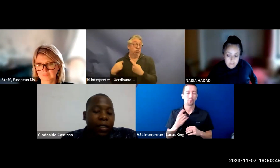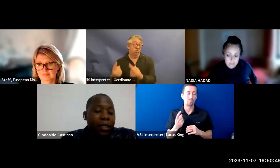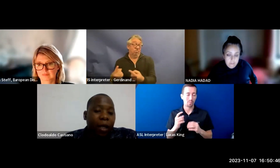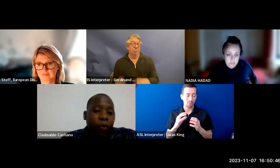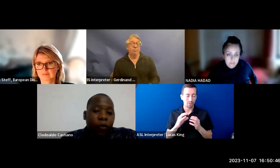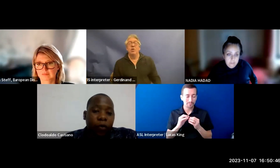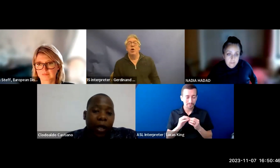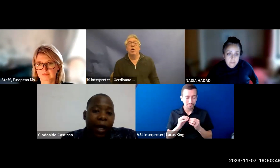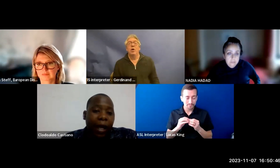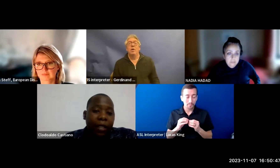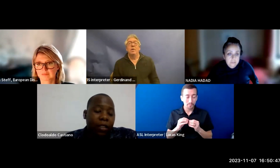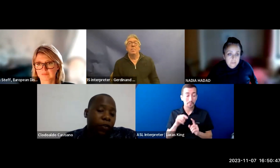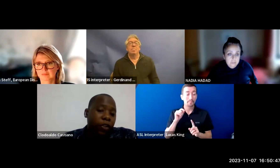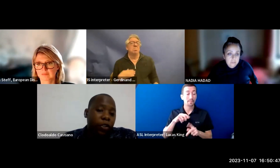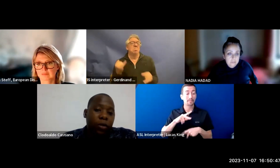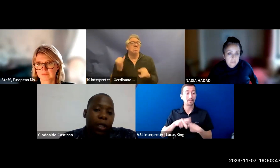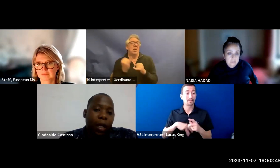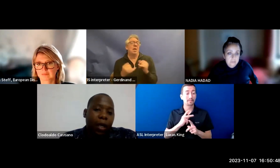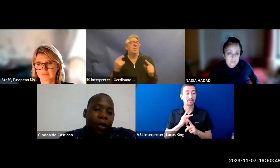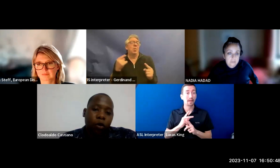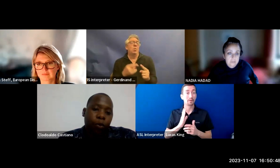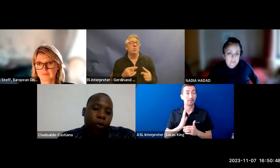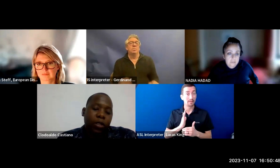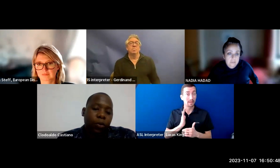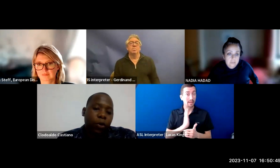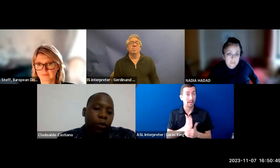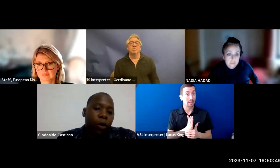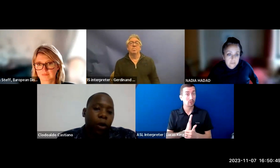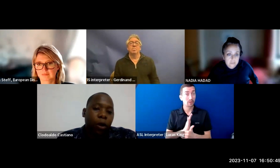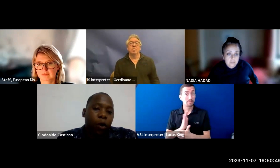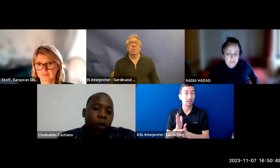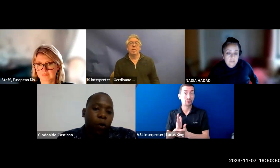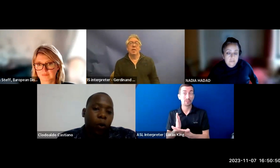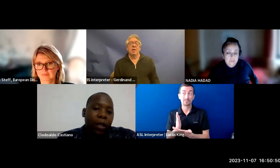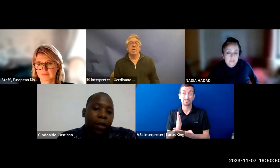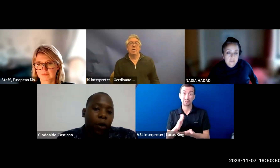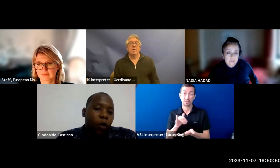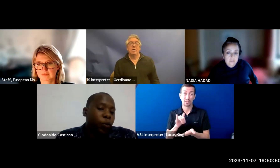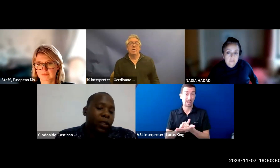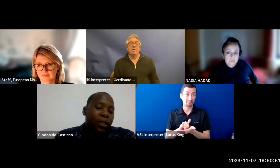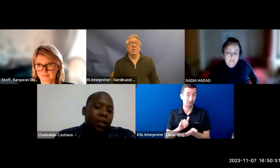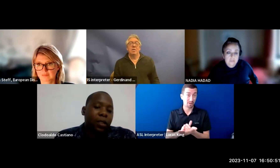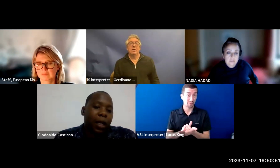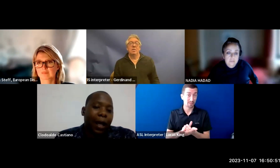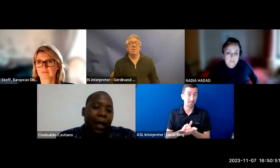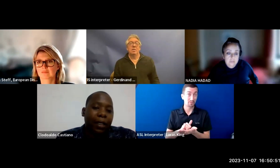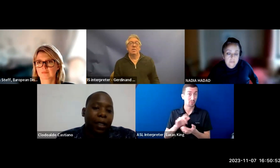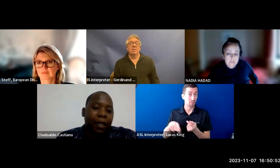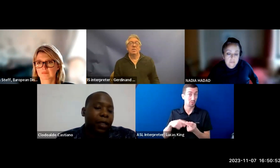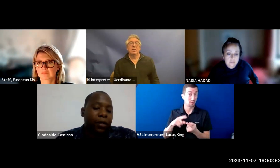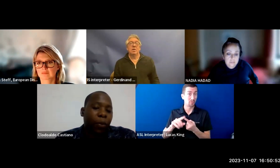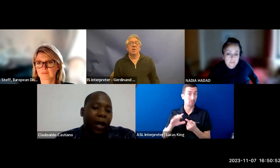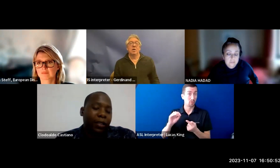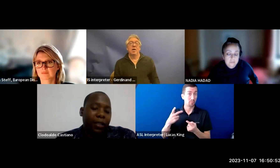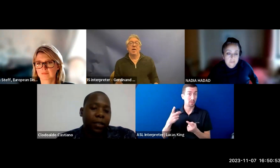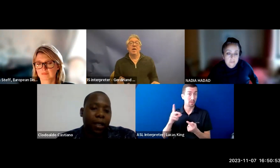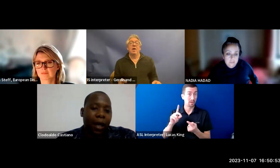this type of interventions are not possible when OPDs are third parties,